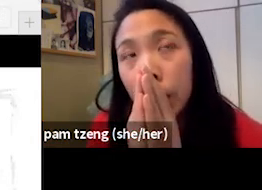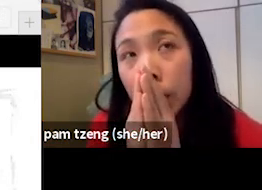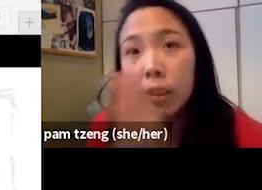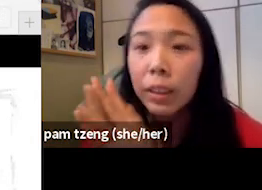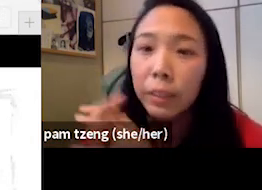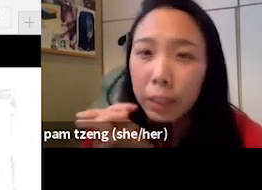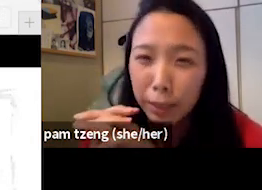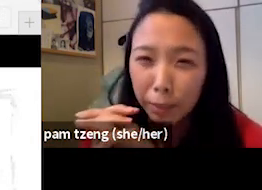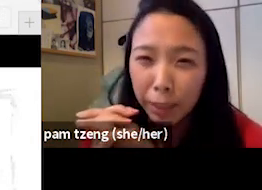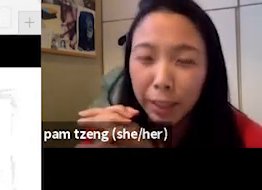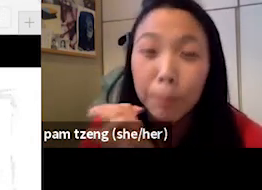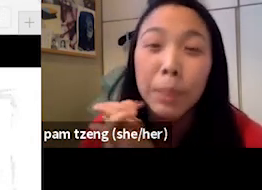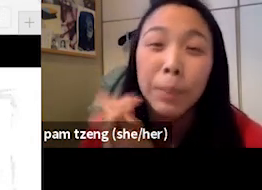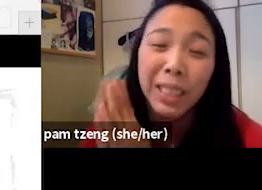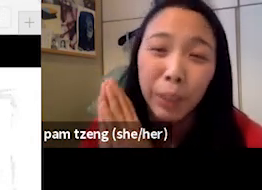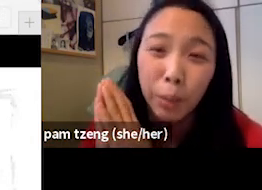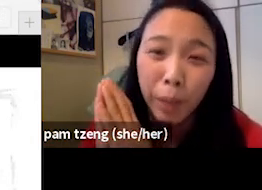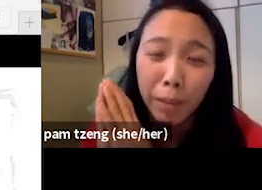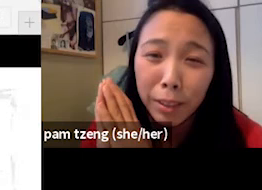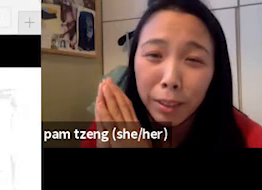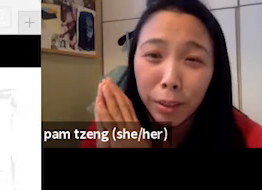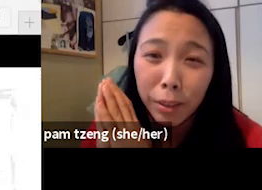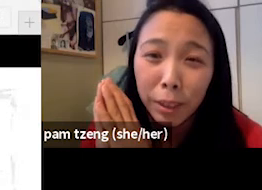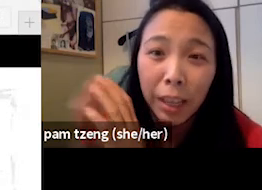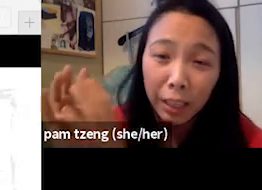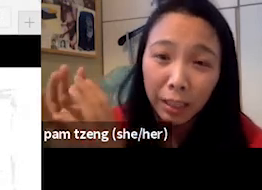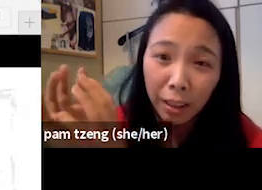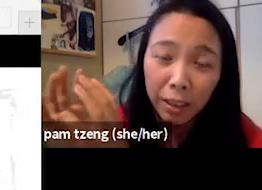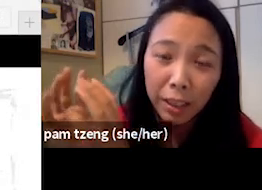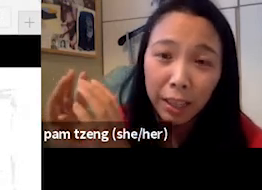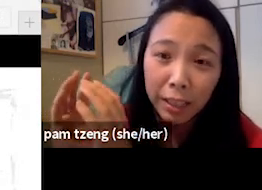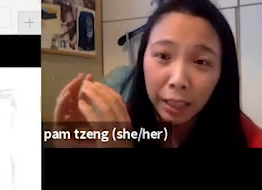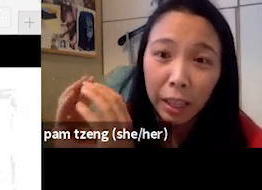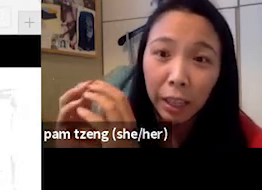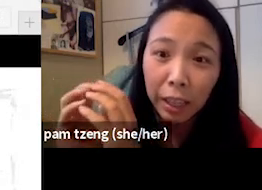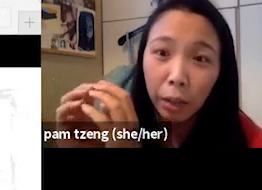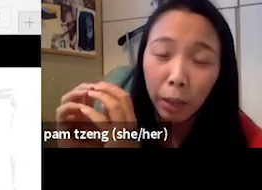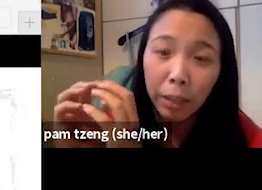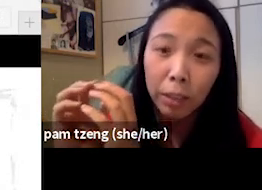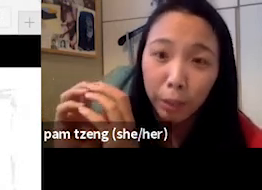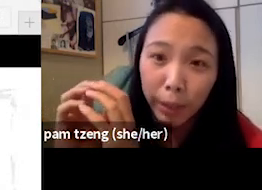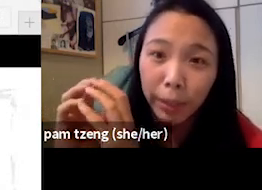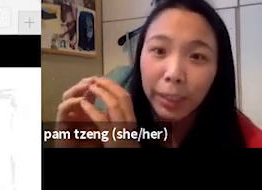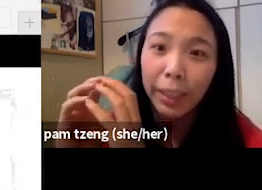to deliver something in a specific way, which is usually in context like in a white colonial like,